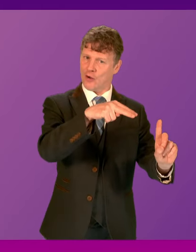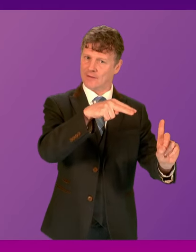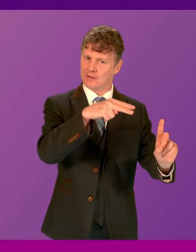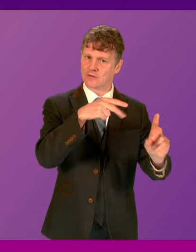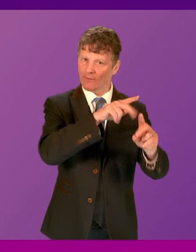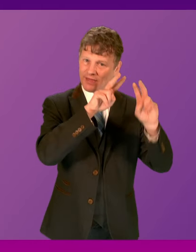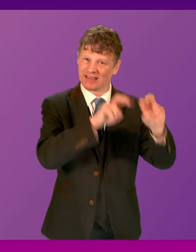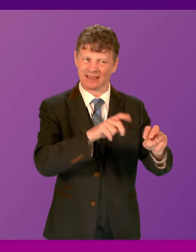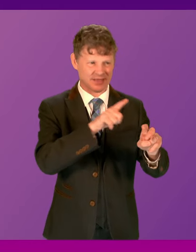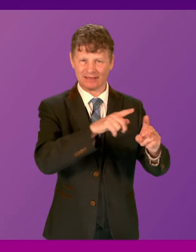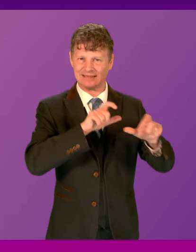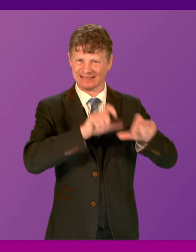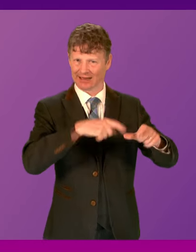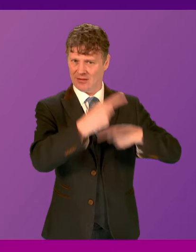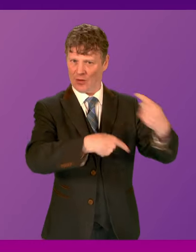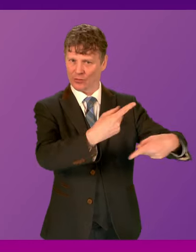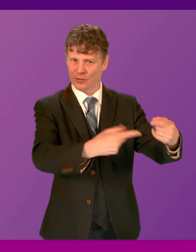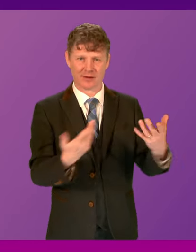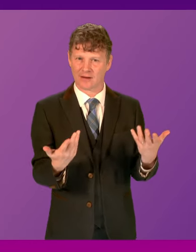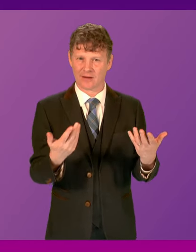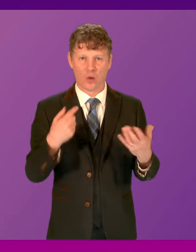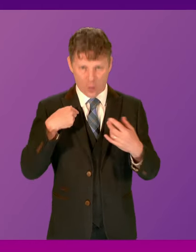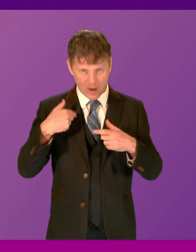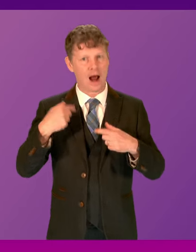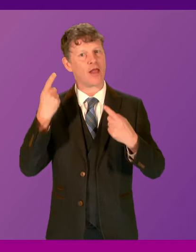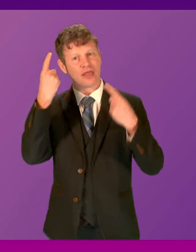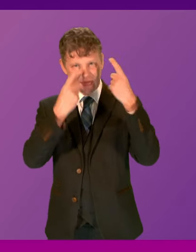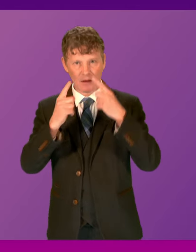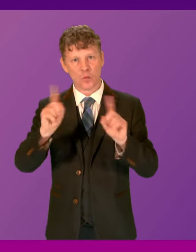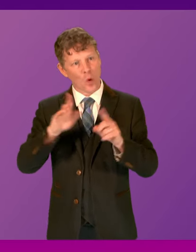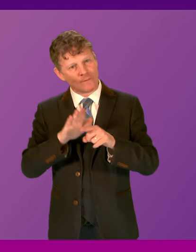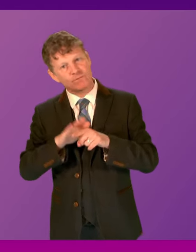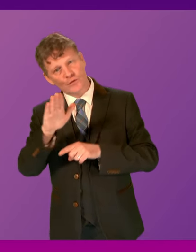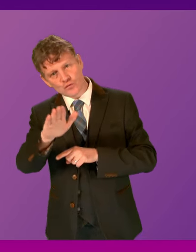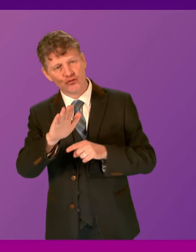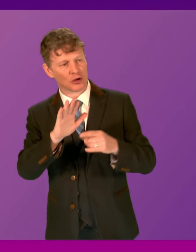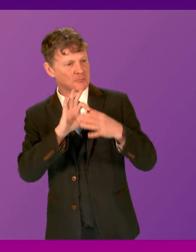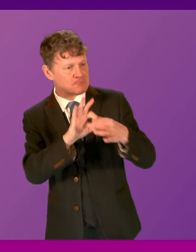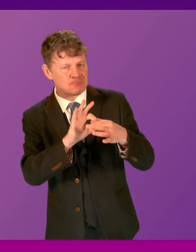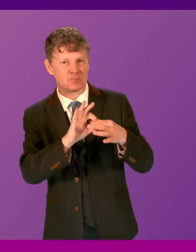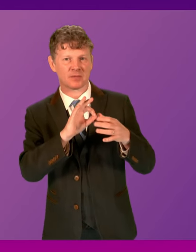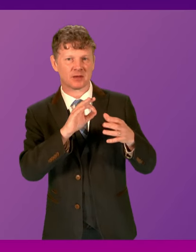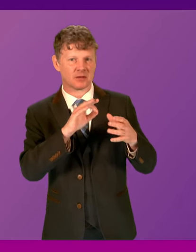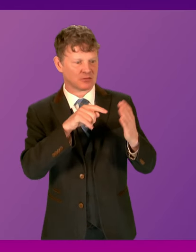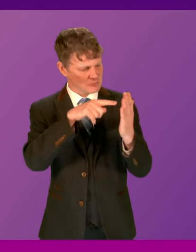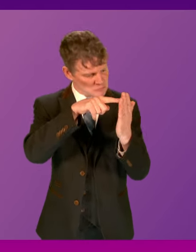work in progress. We are considering what future engagement in that research might be possible.